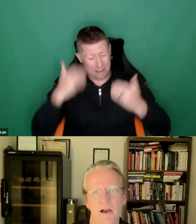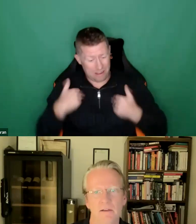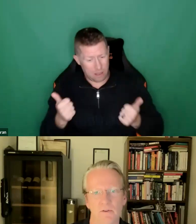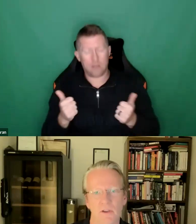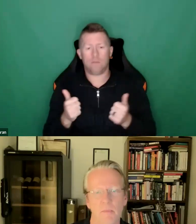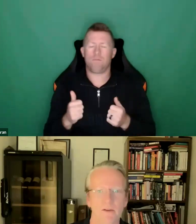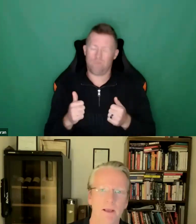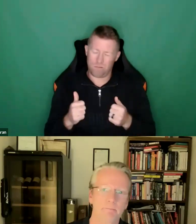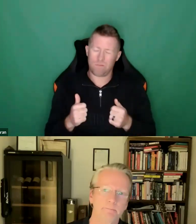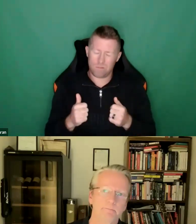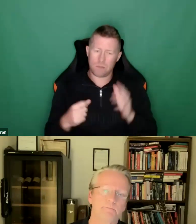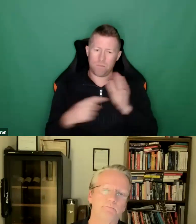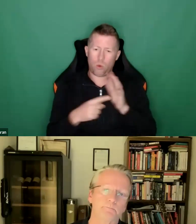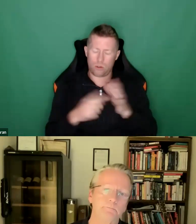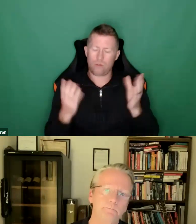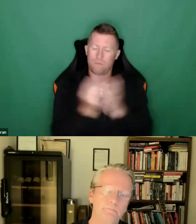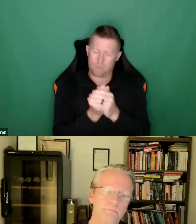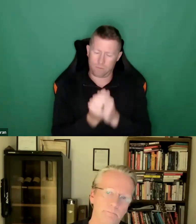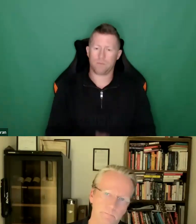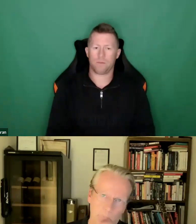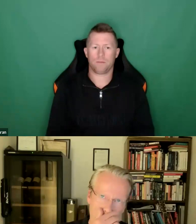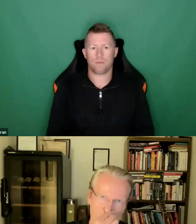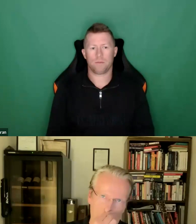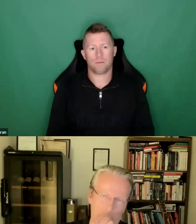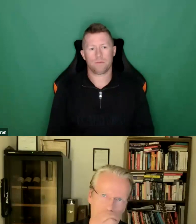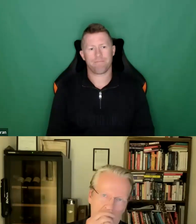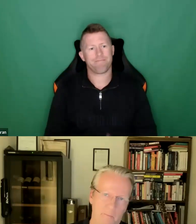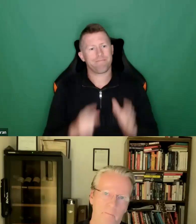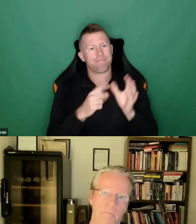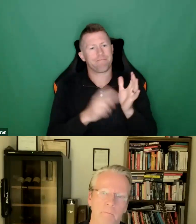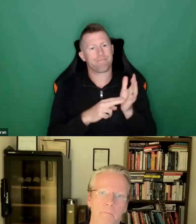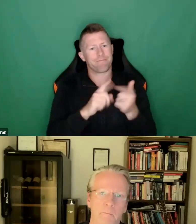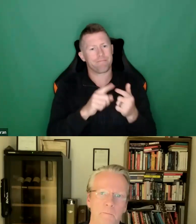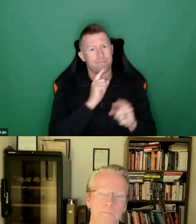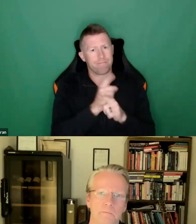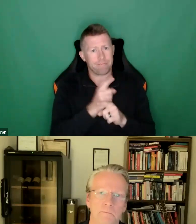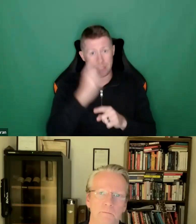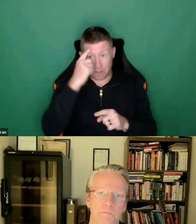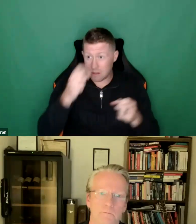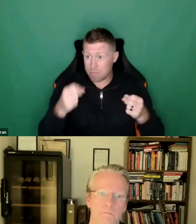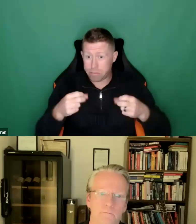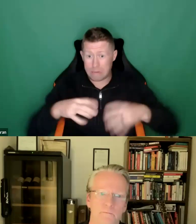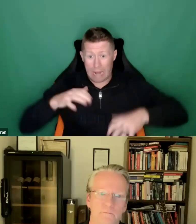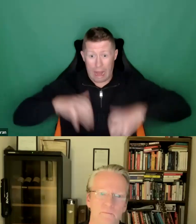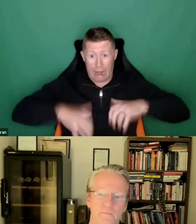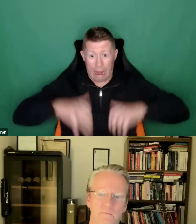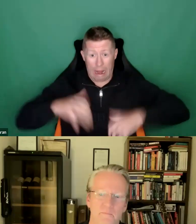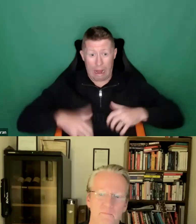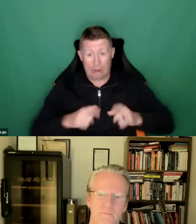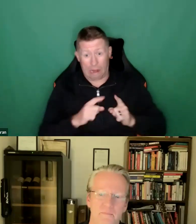adults and one another and that is why I think this broader view of educational and health outcomes is something that we are